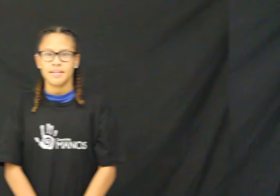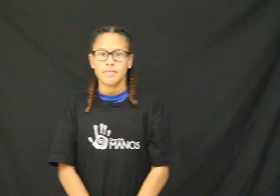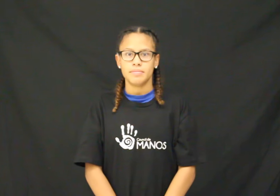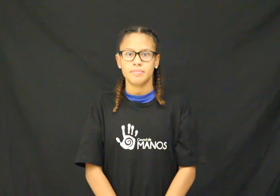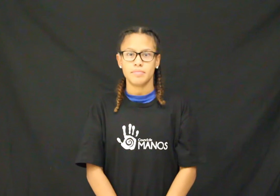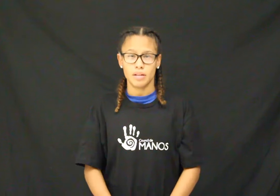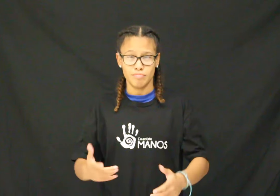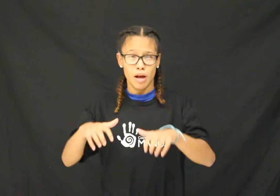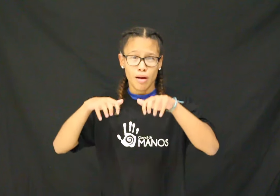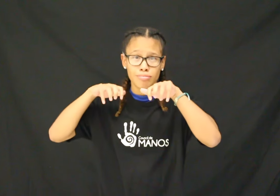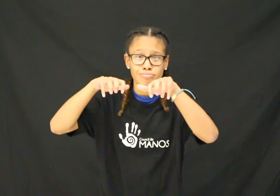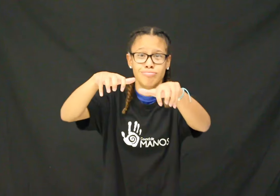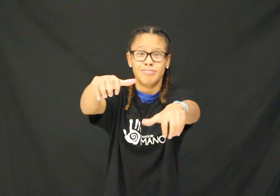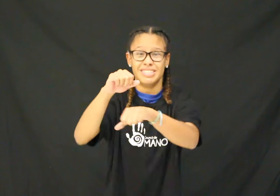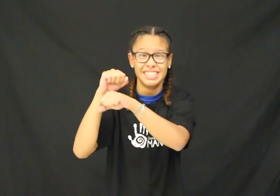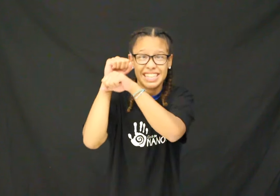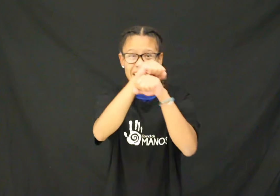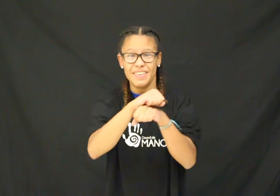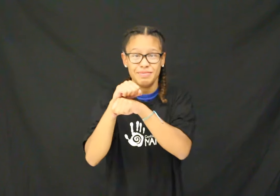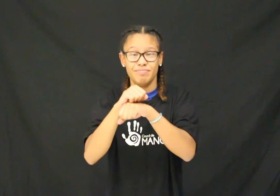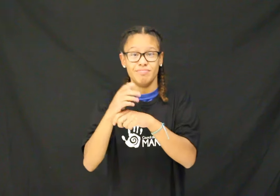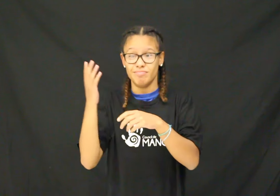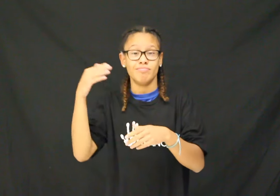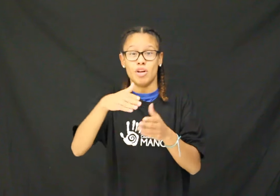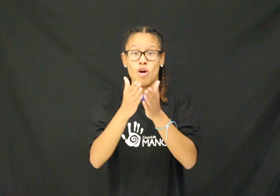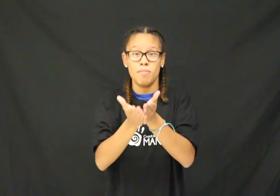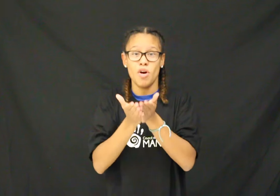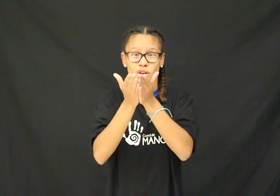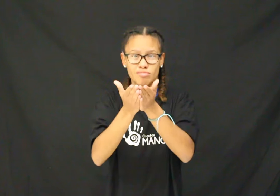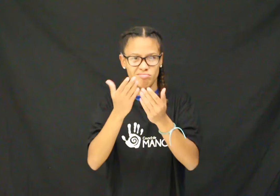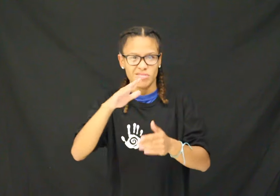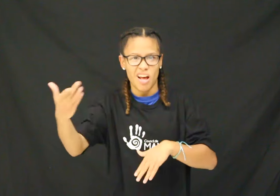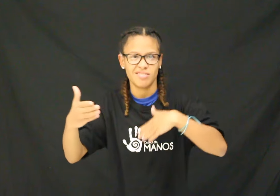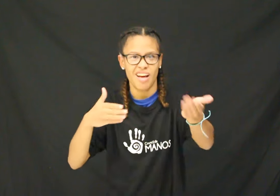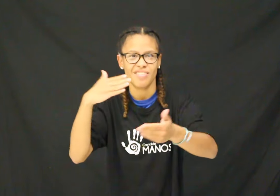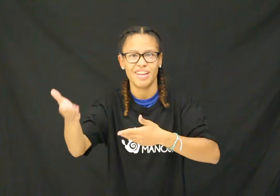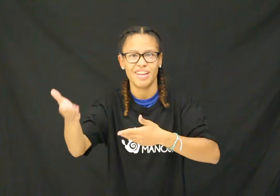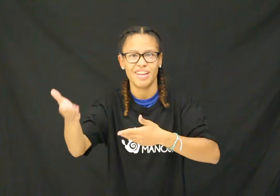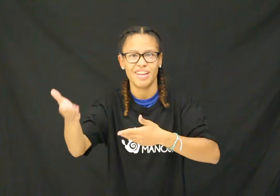Significant numbers of even those early slave deliveries ended up dying en route.